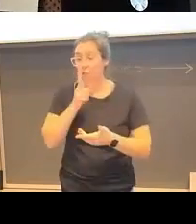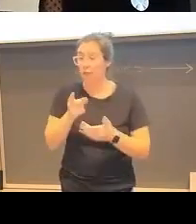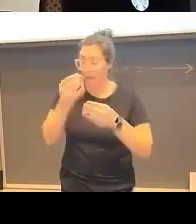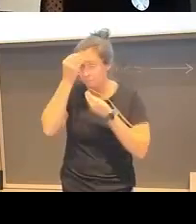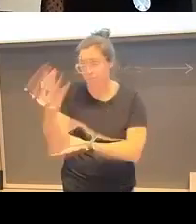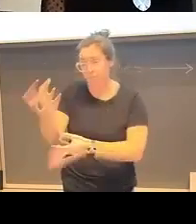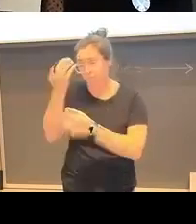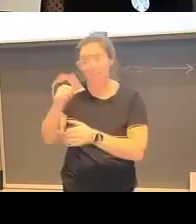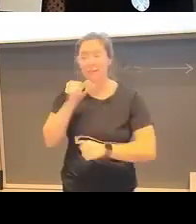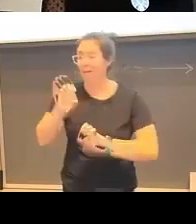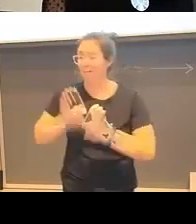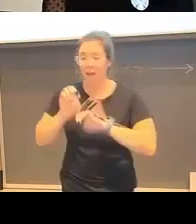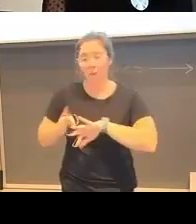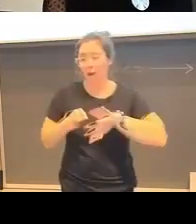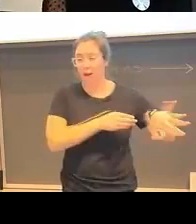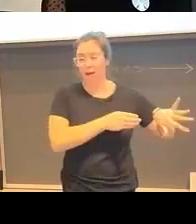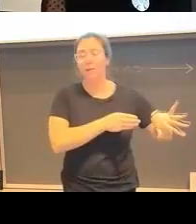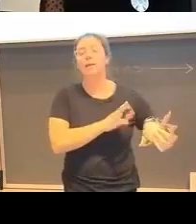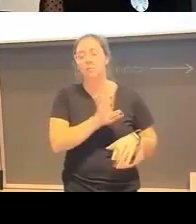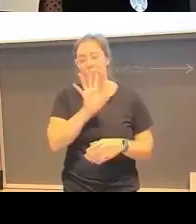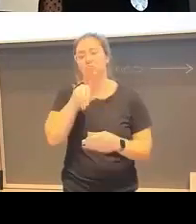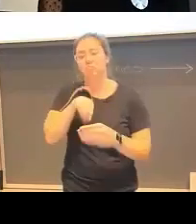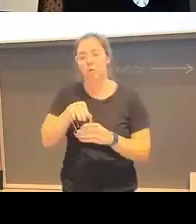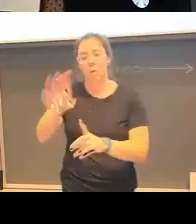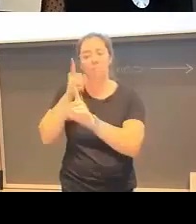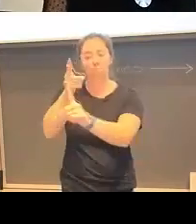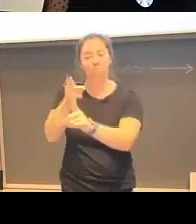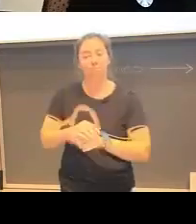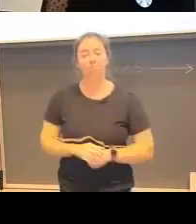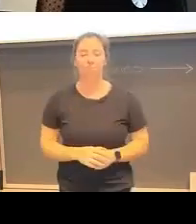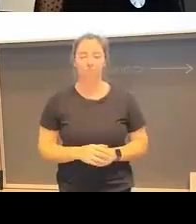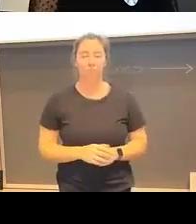became a critical part of the Education team Mission it also meant that residents needed to